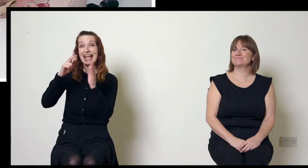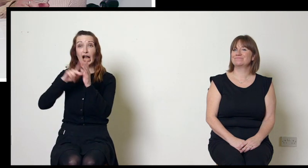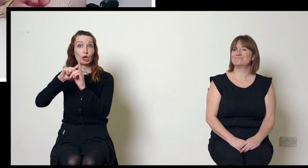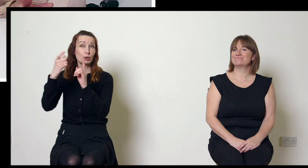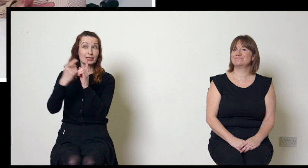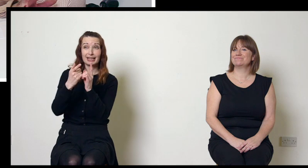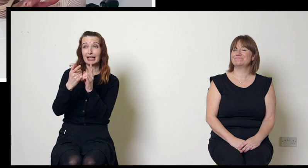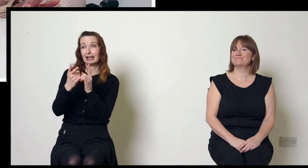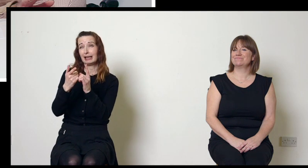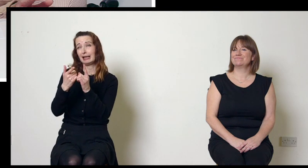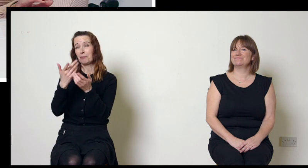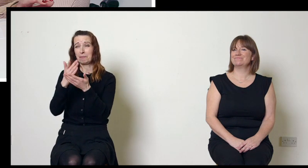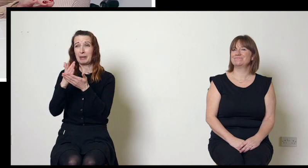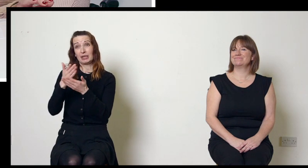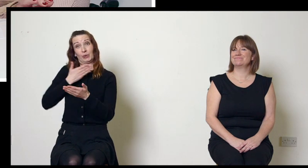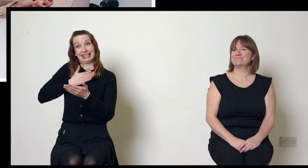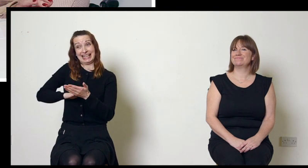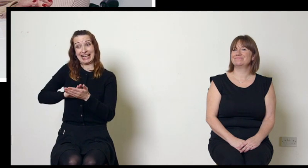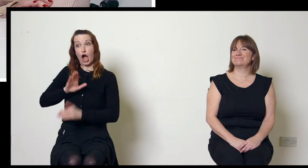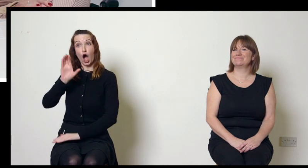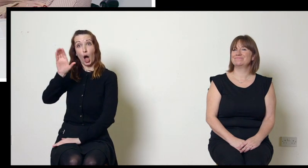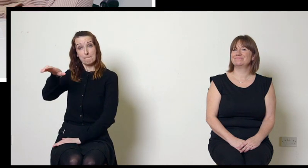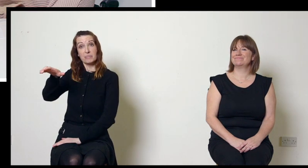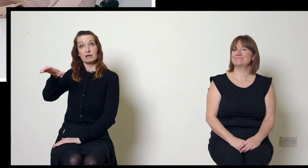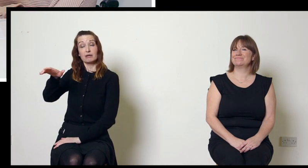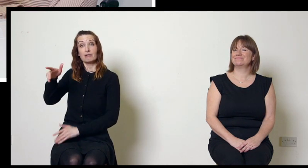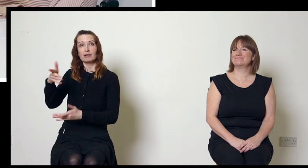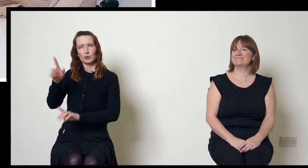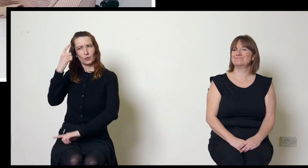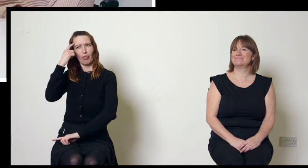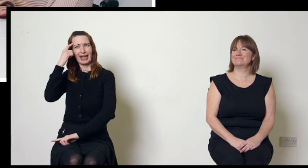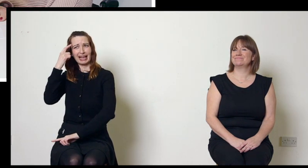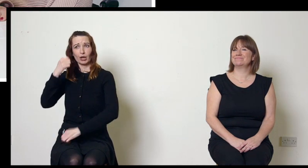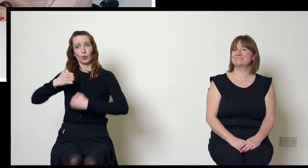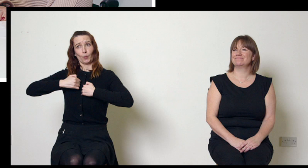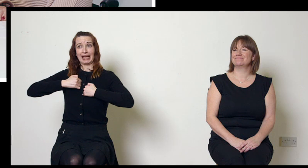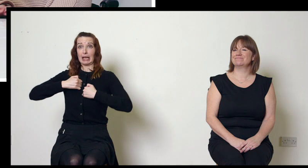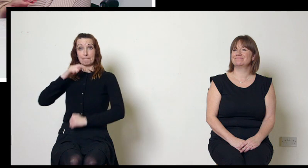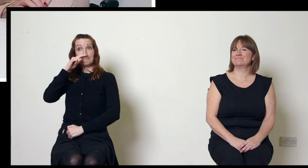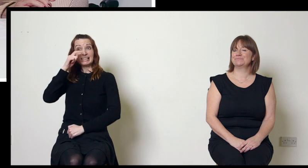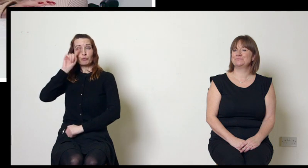especially some type of hub, like they said. What do you think we might be doing at Peterborough